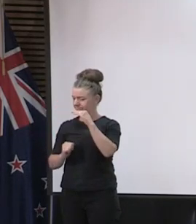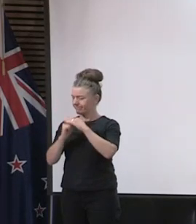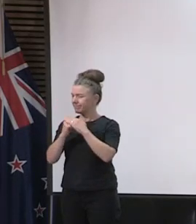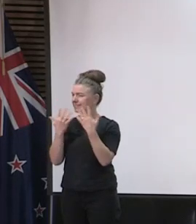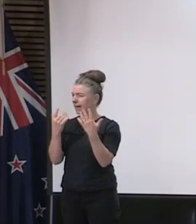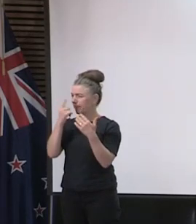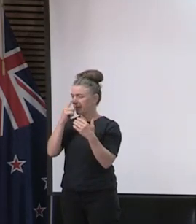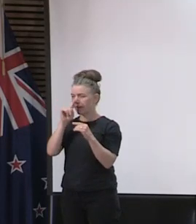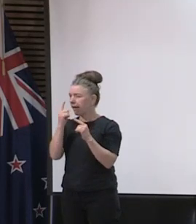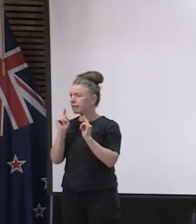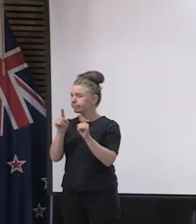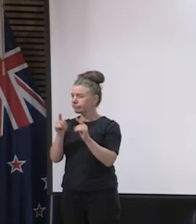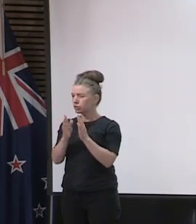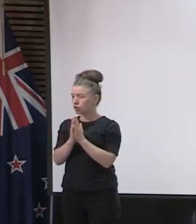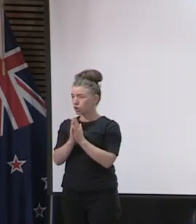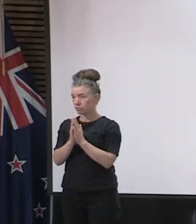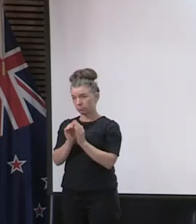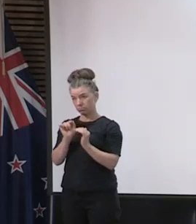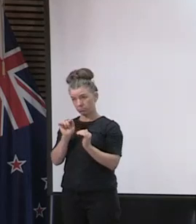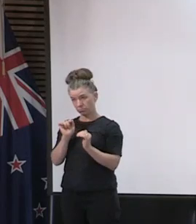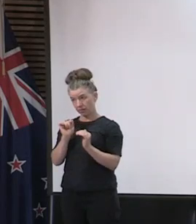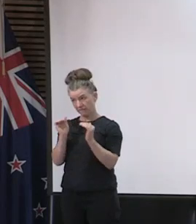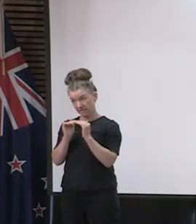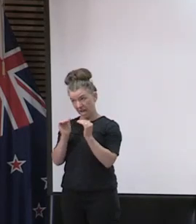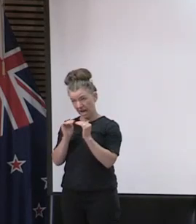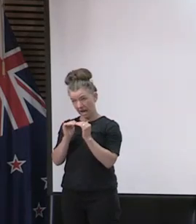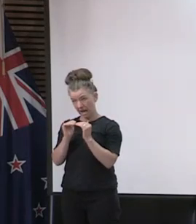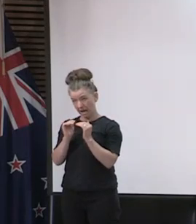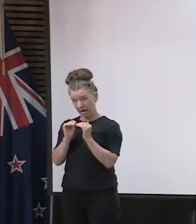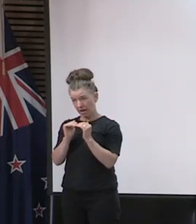the 10-person limit is stopping them in their communities from attending